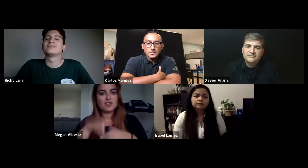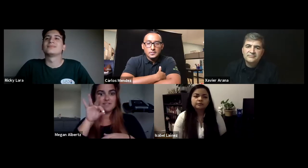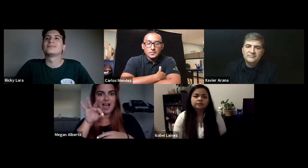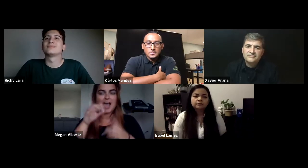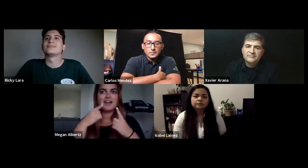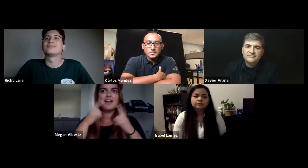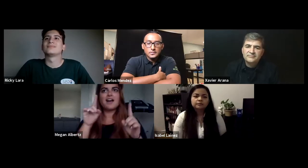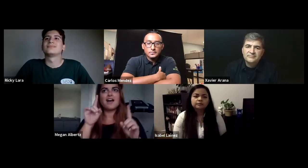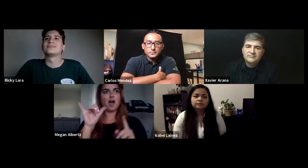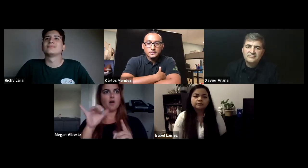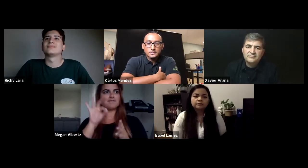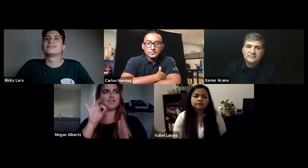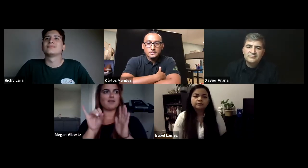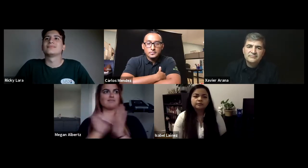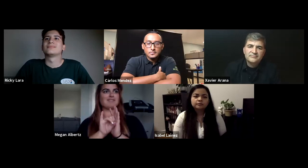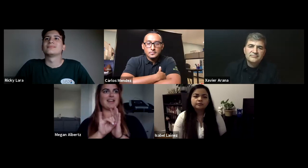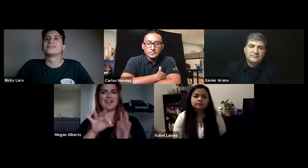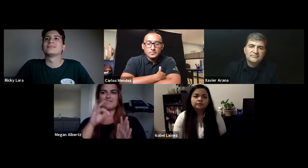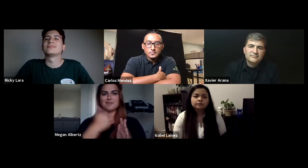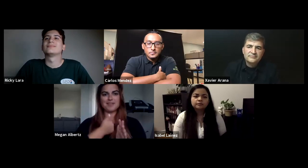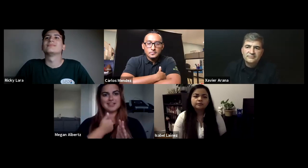and really do some research and find, um...